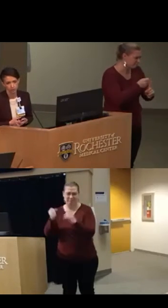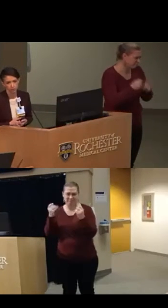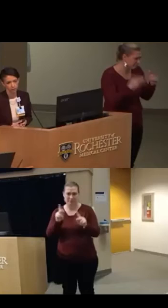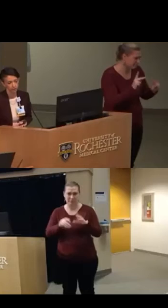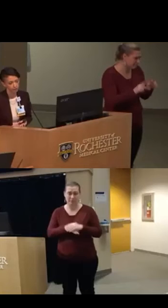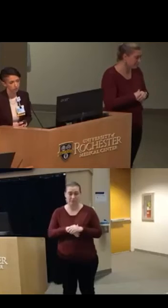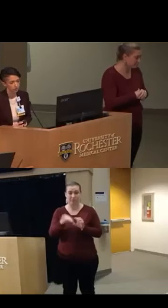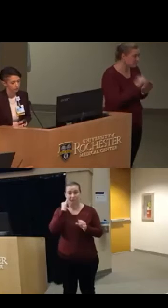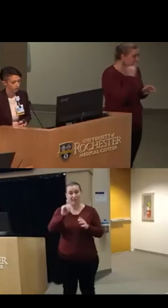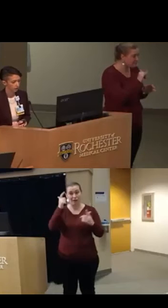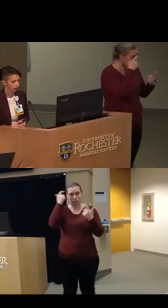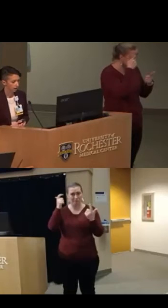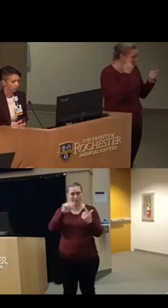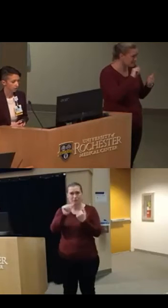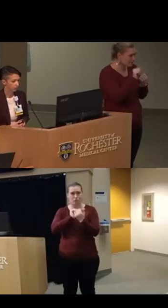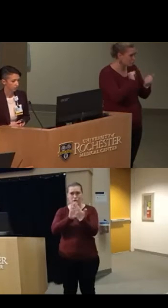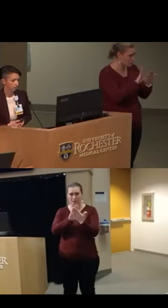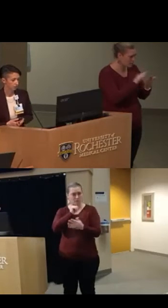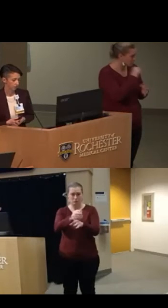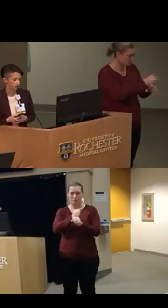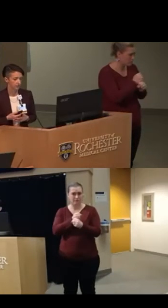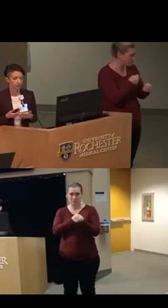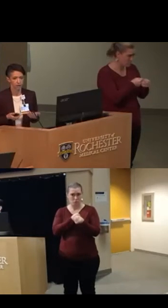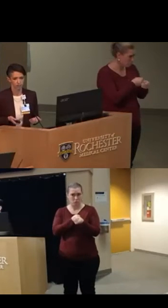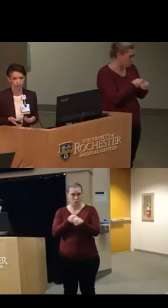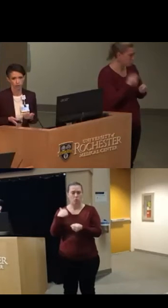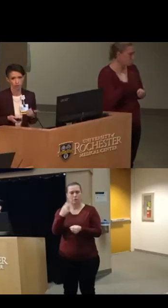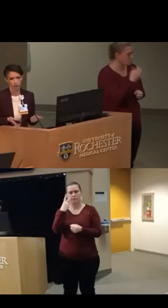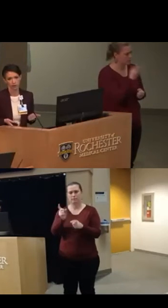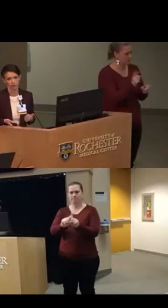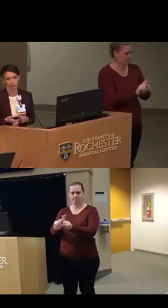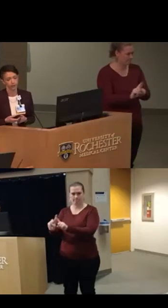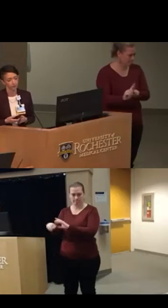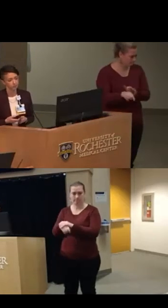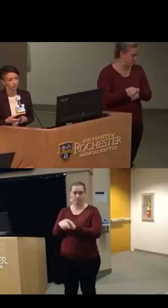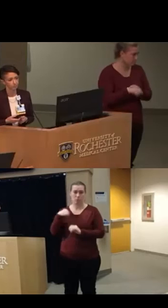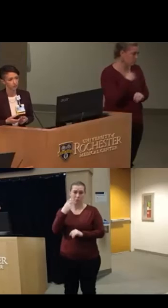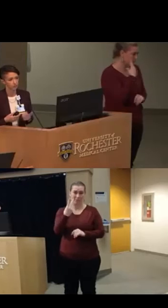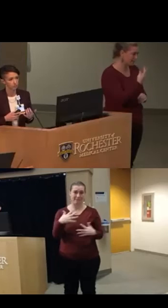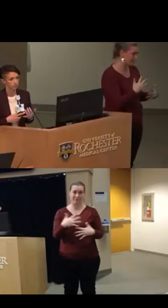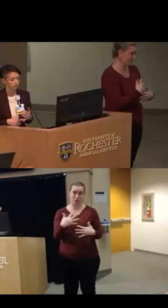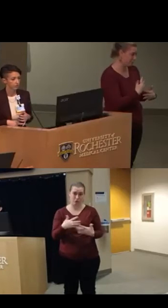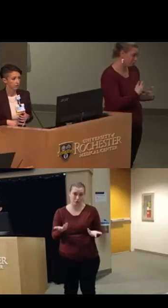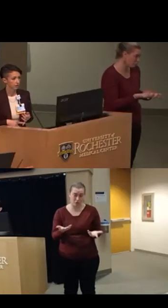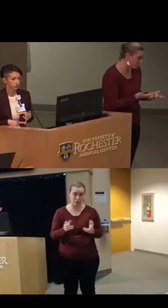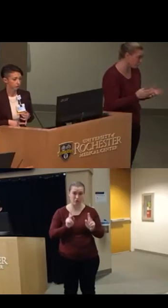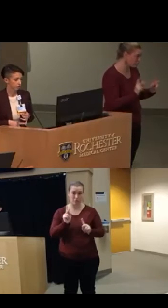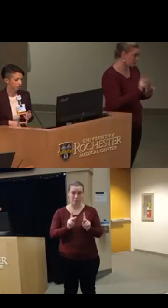doesn't receive support we see a couple different things happening so one is fear people start to